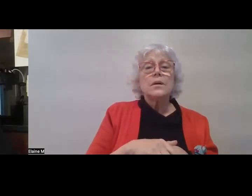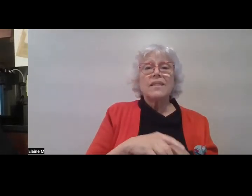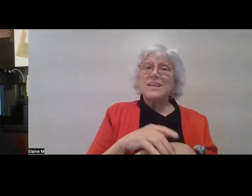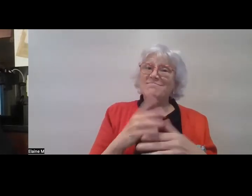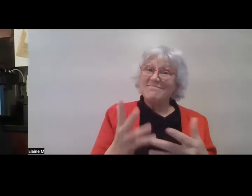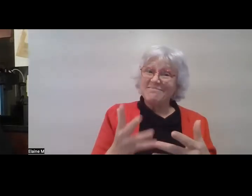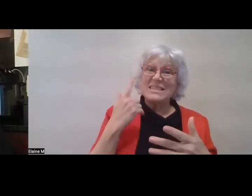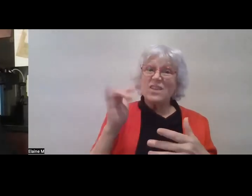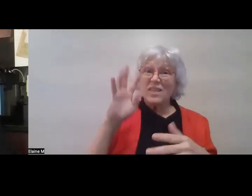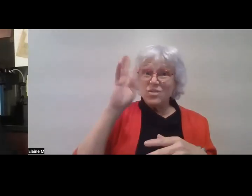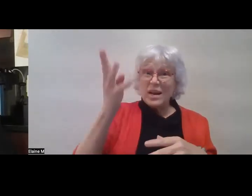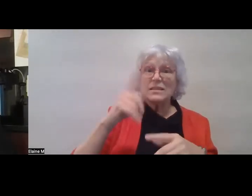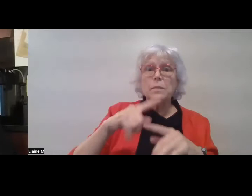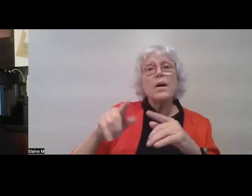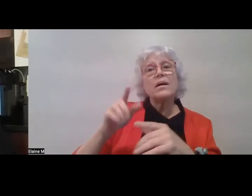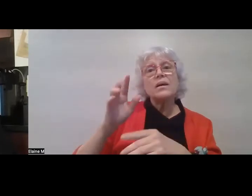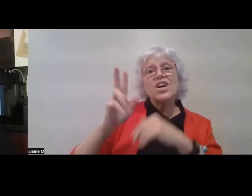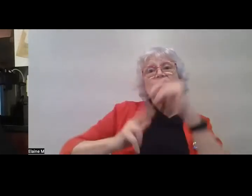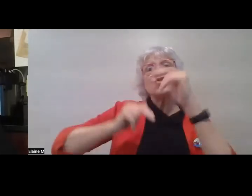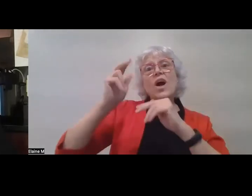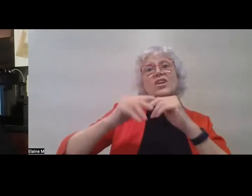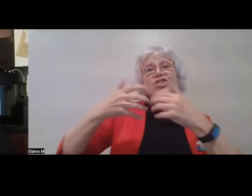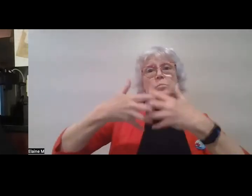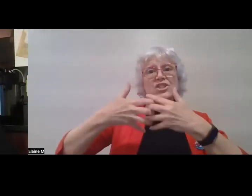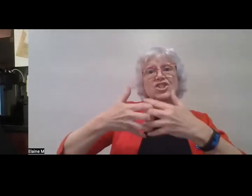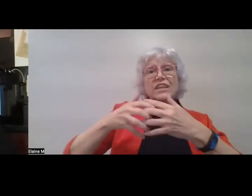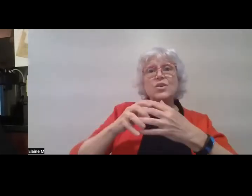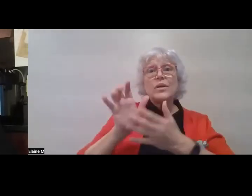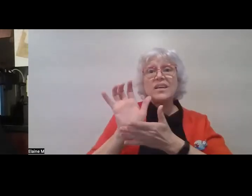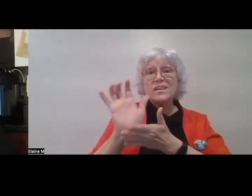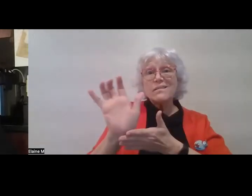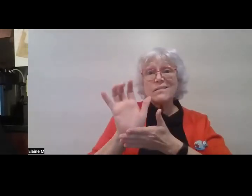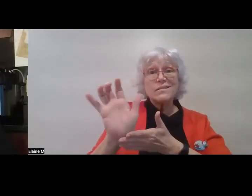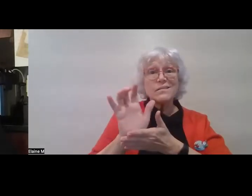the doors of banks, and so much more to stop this. Now